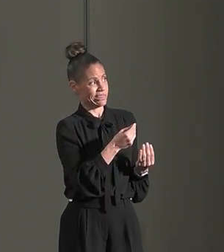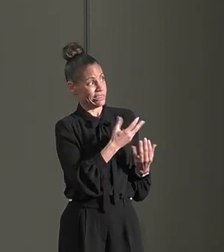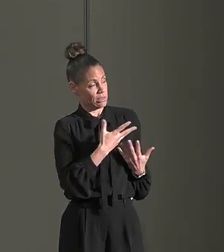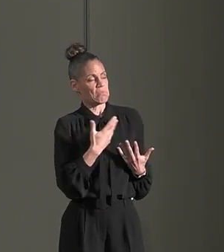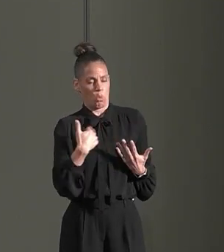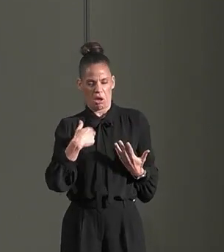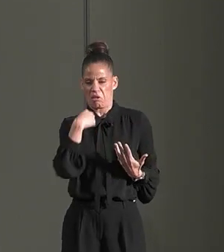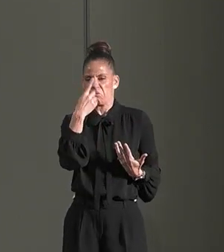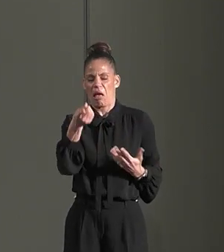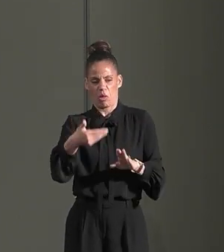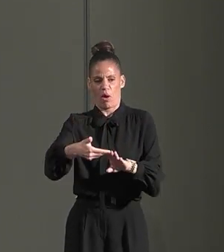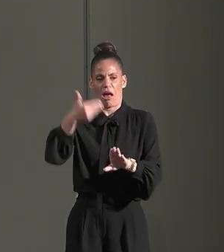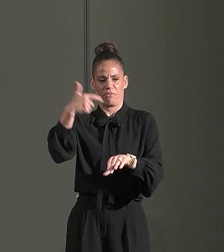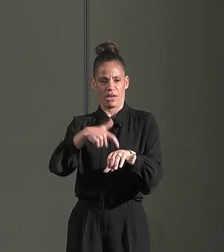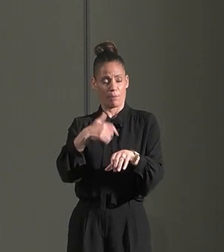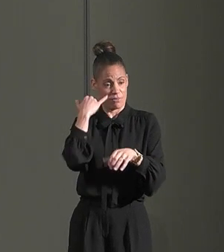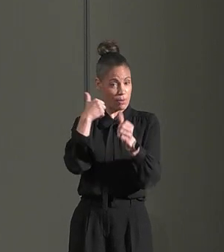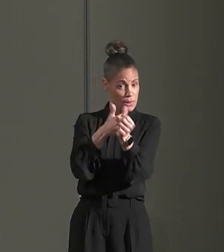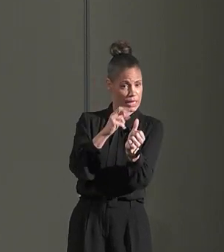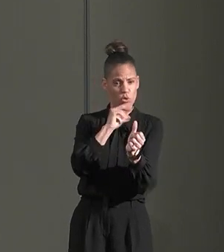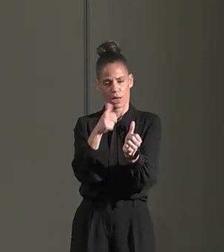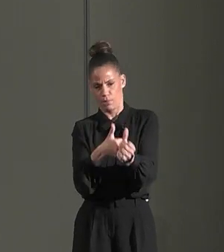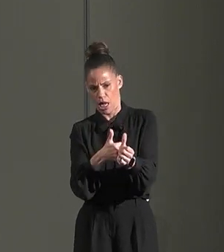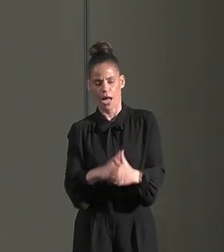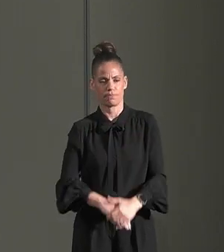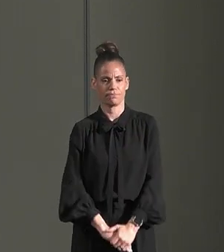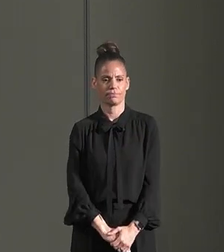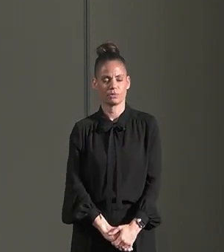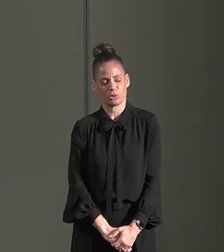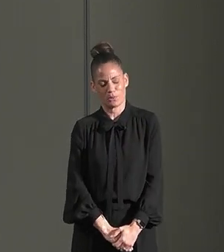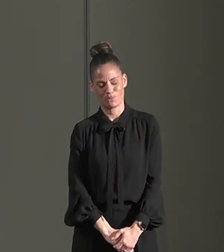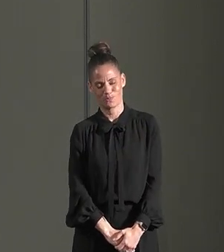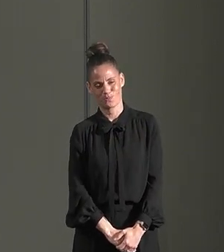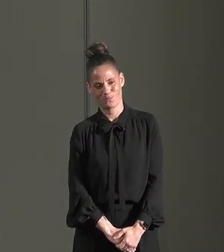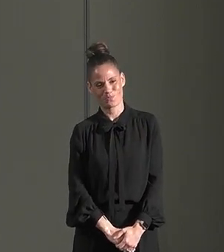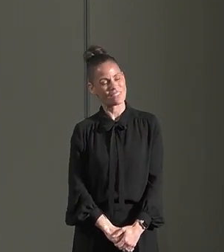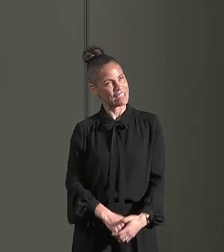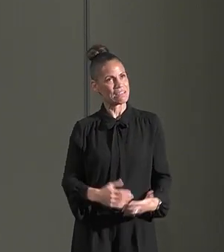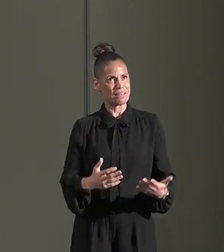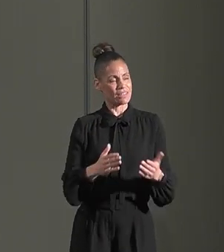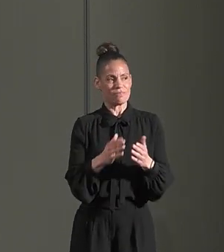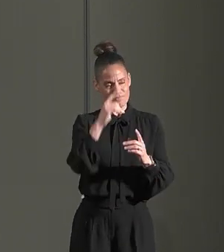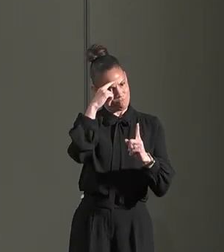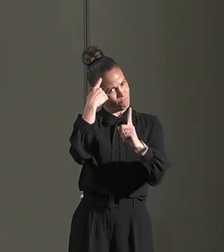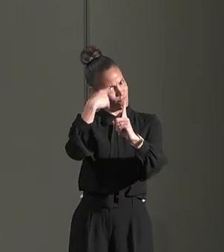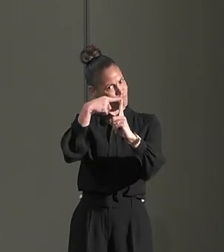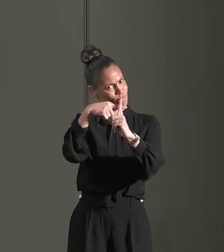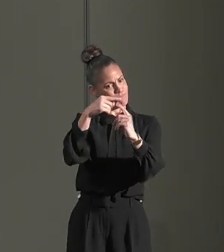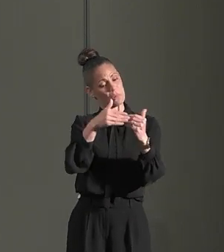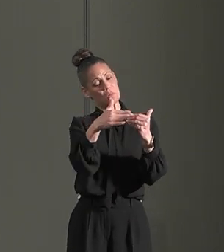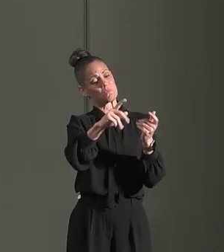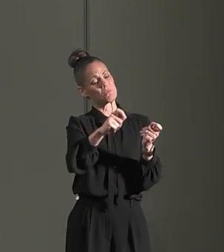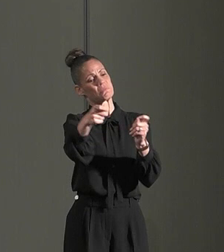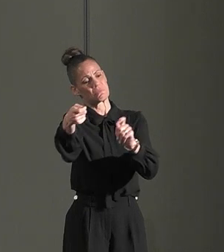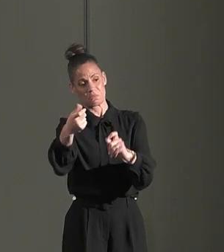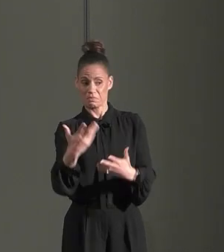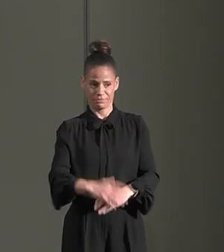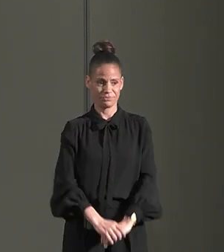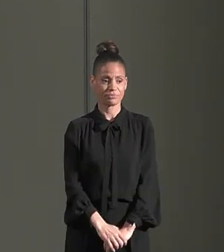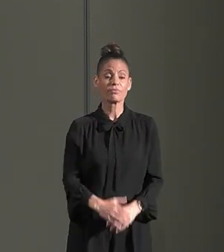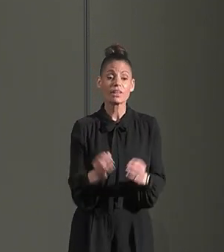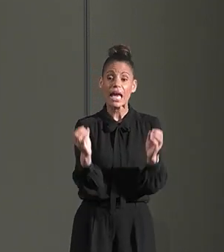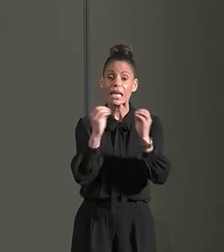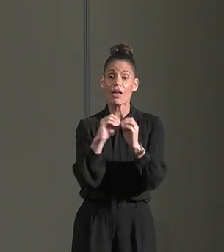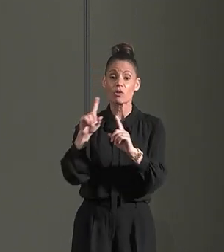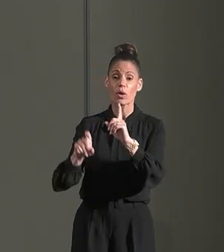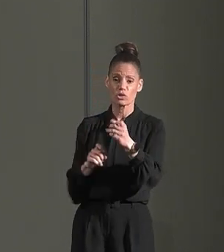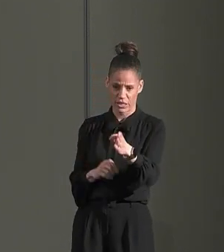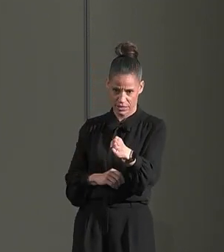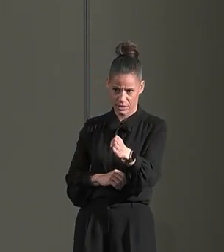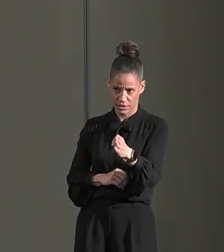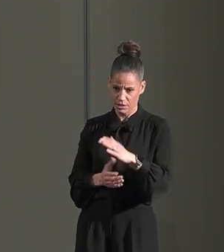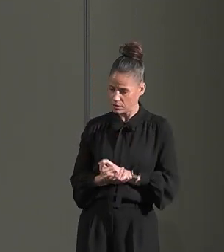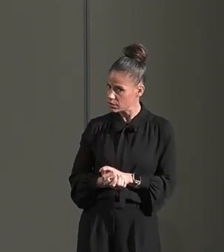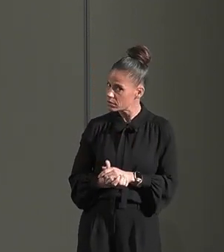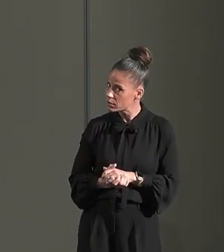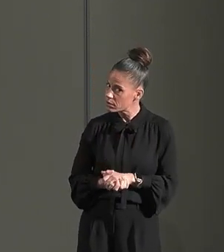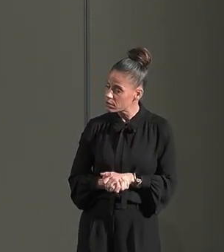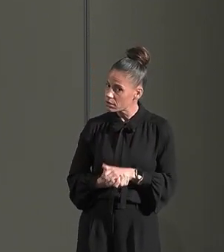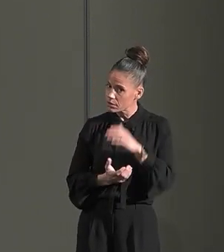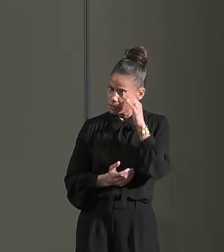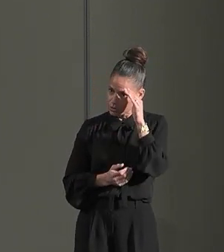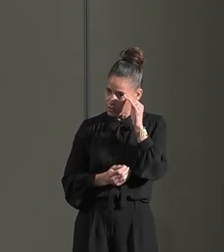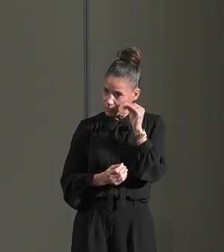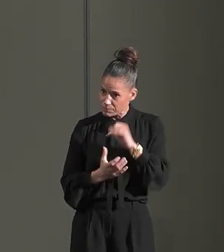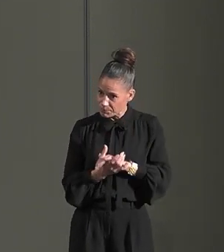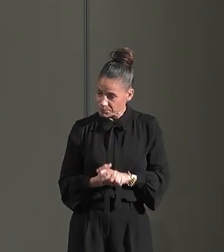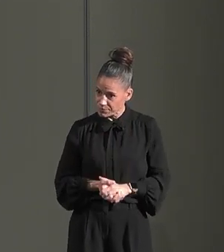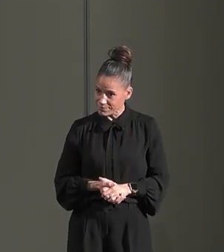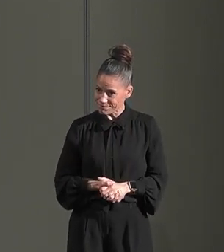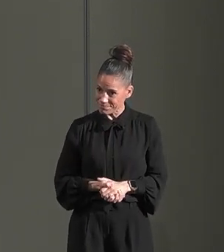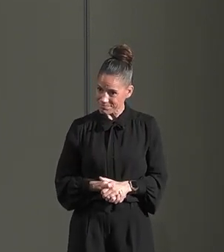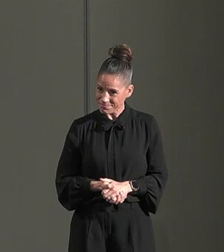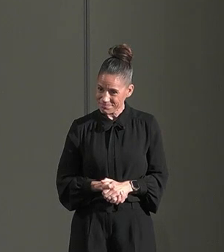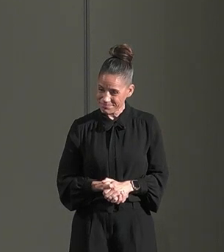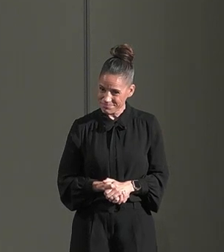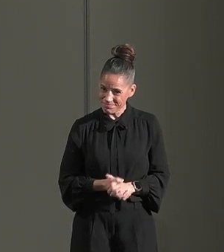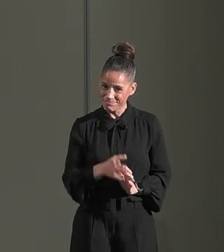the compliance is there. So it is encouraging the change coming. Any other questions? , Sir.